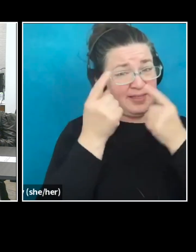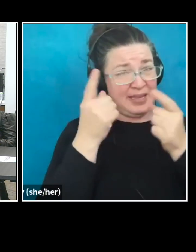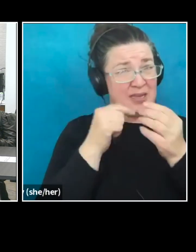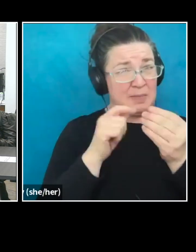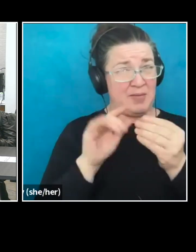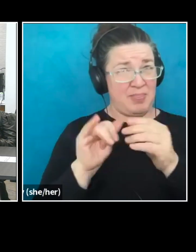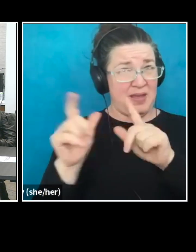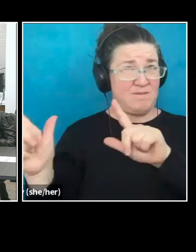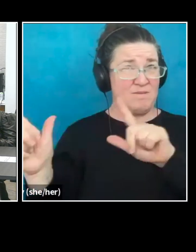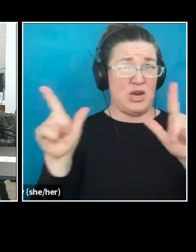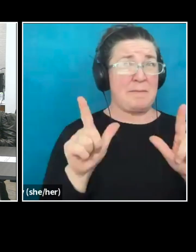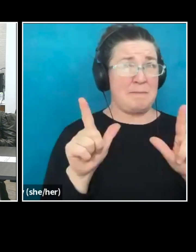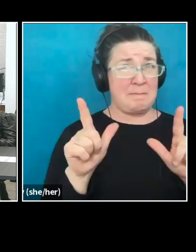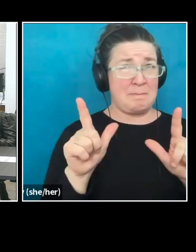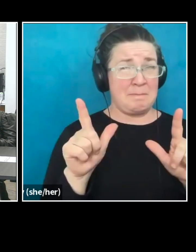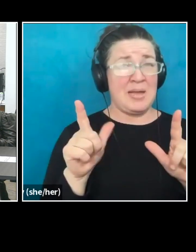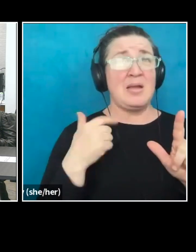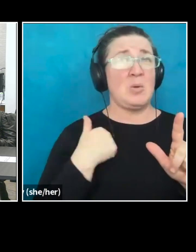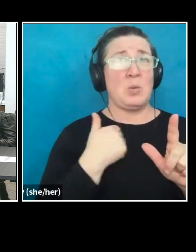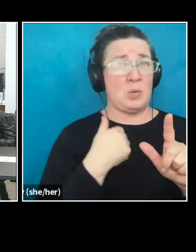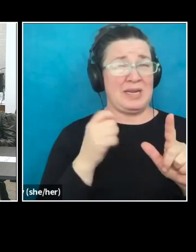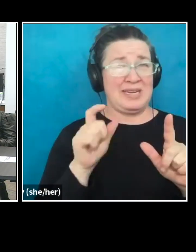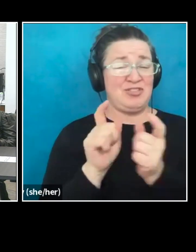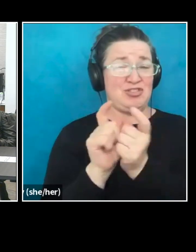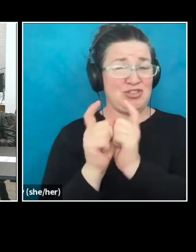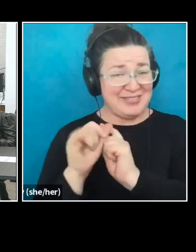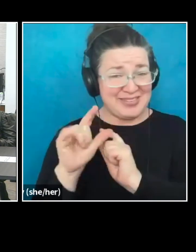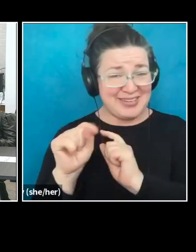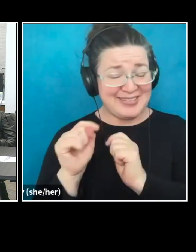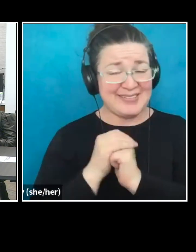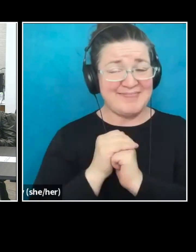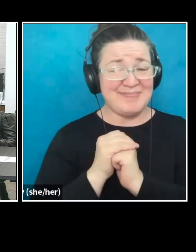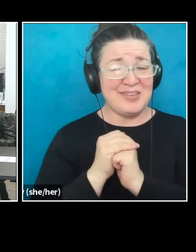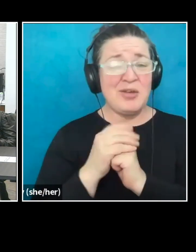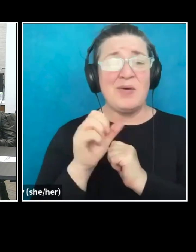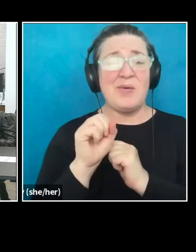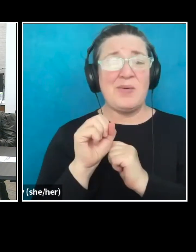and that we need to change that dominant frame or are you more focused on providing visibility